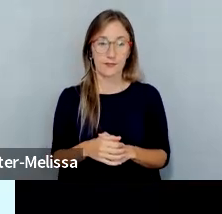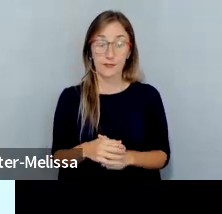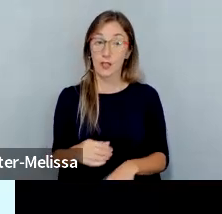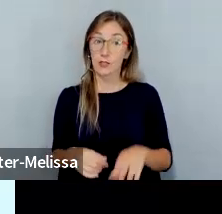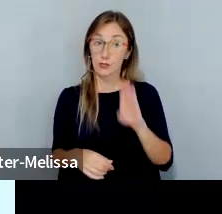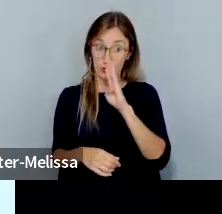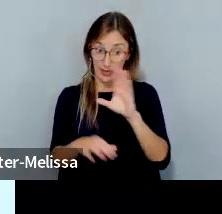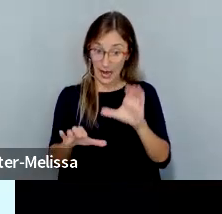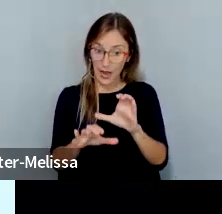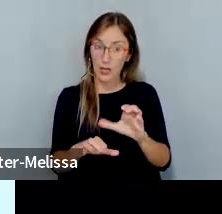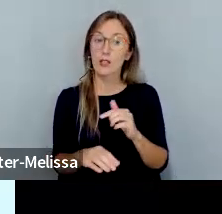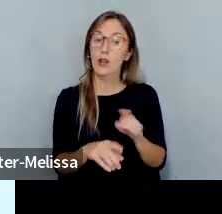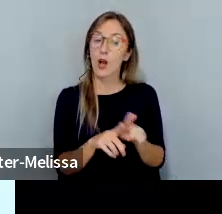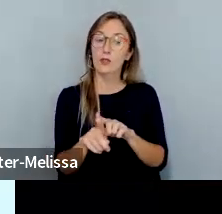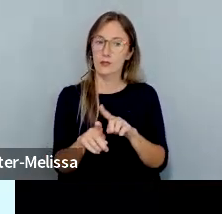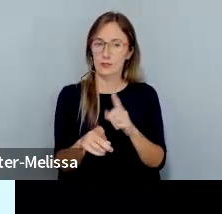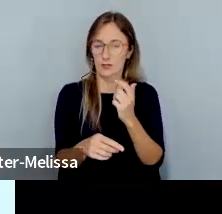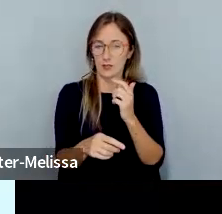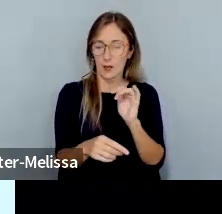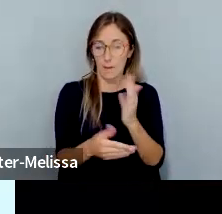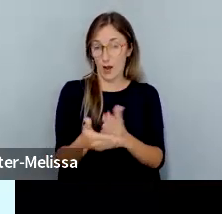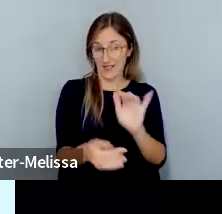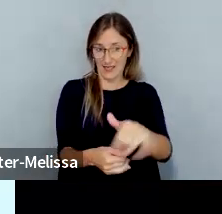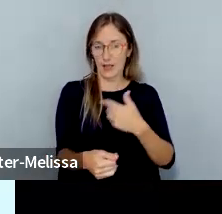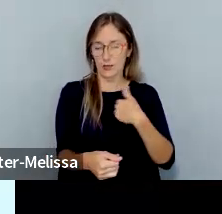pressure on the policymakers and people who are making the decisions about